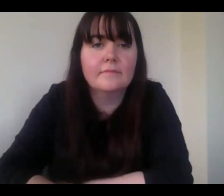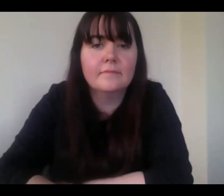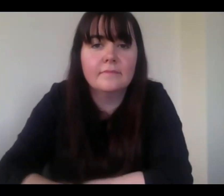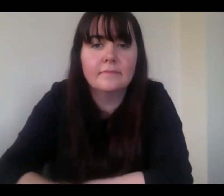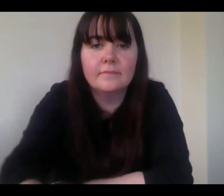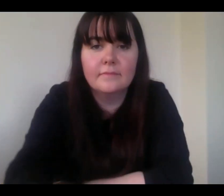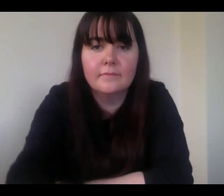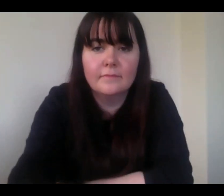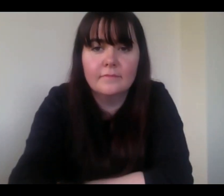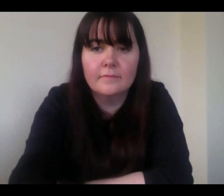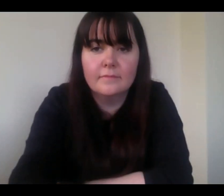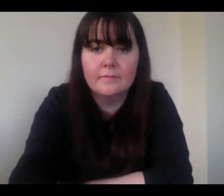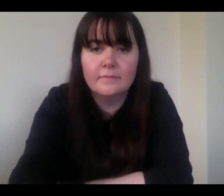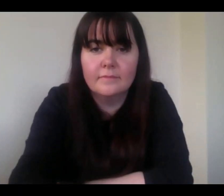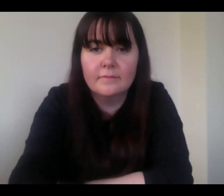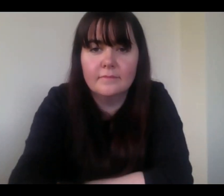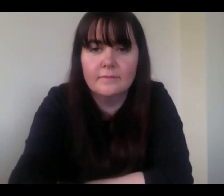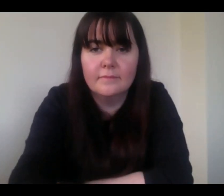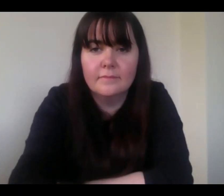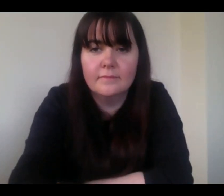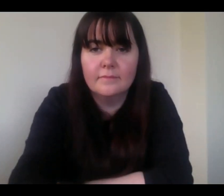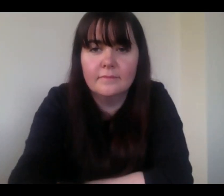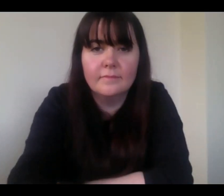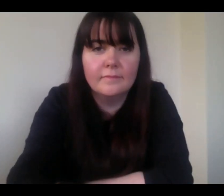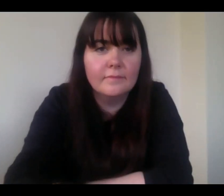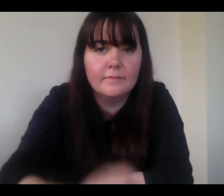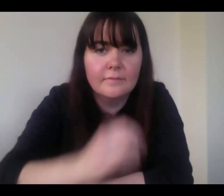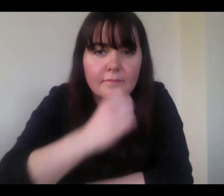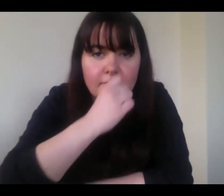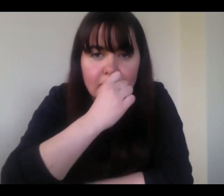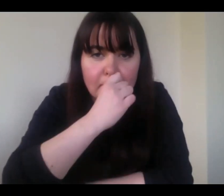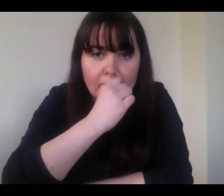wanted to make a feminist piece of work. Of course, we were in literally in the wave